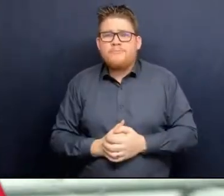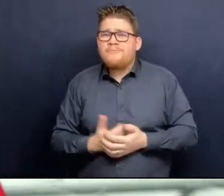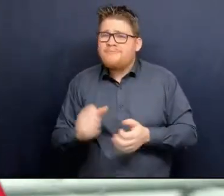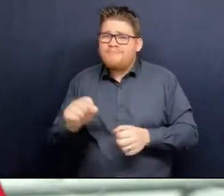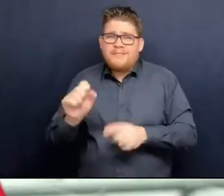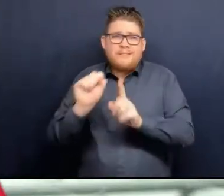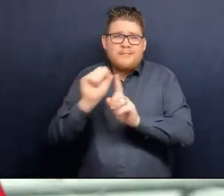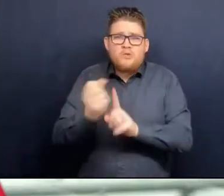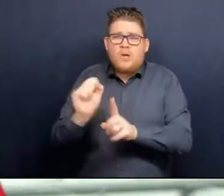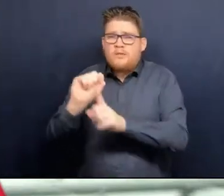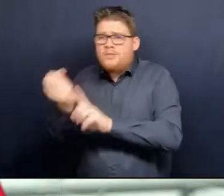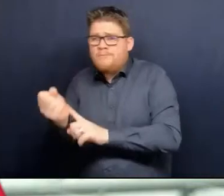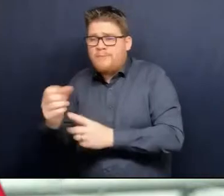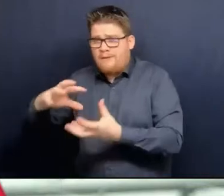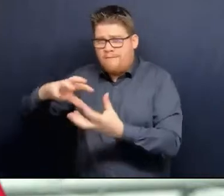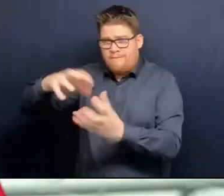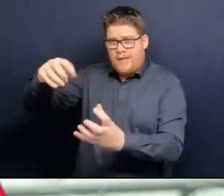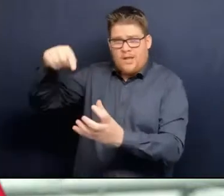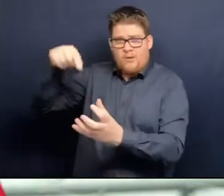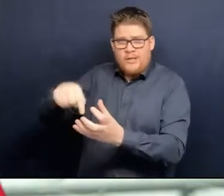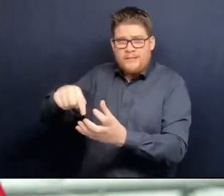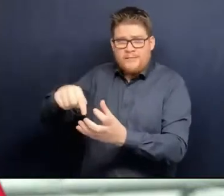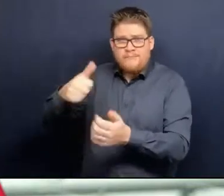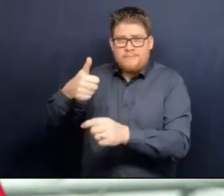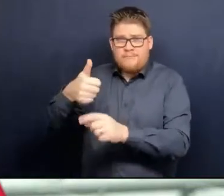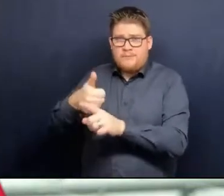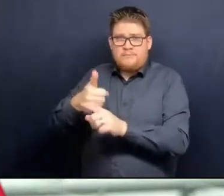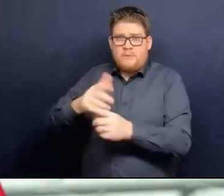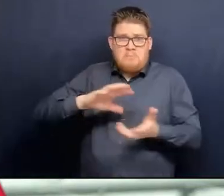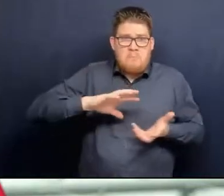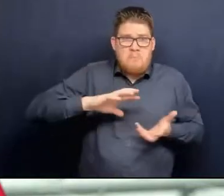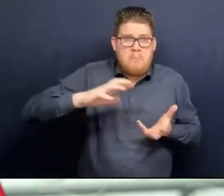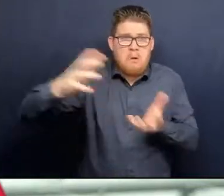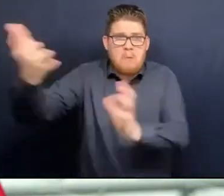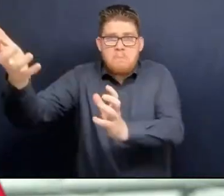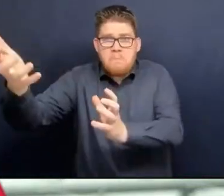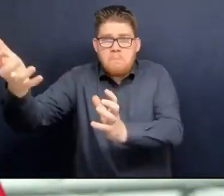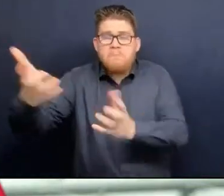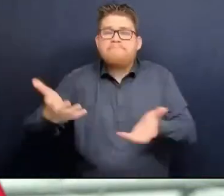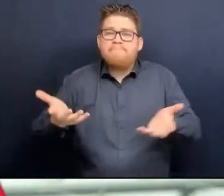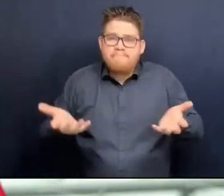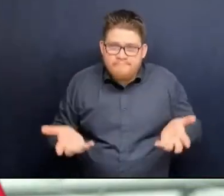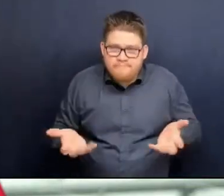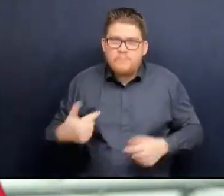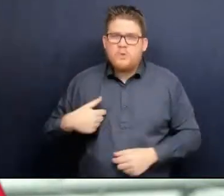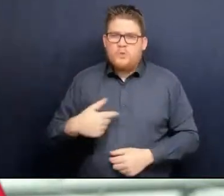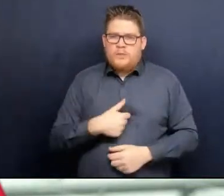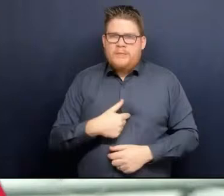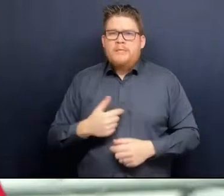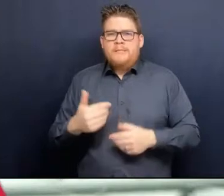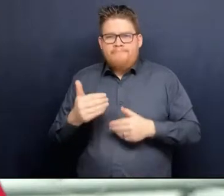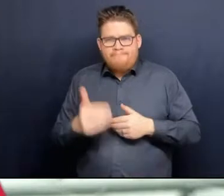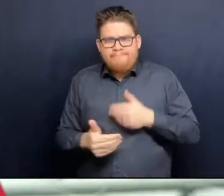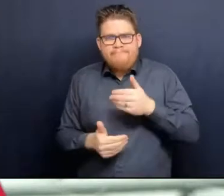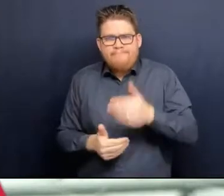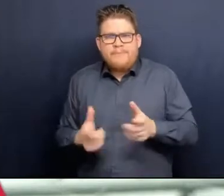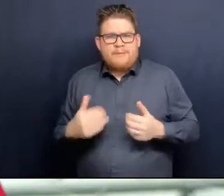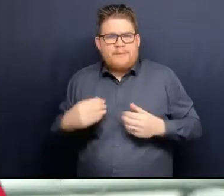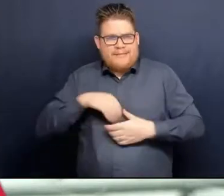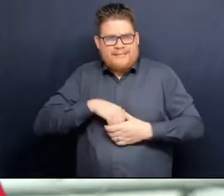virus. For which everybody that